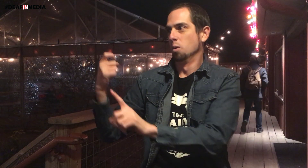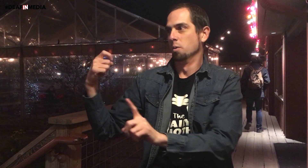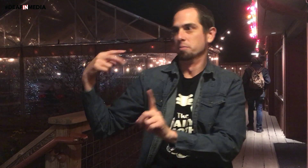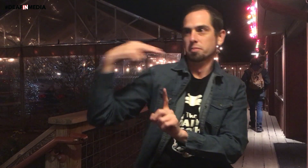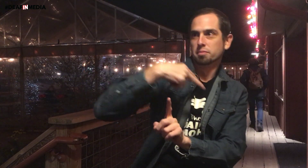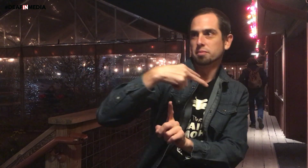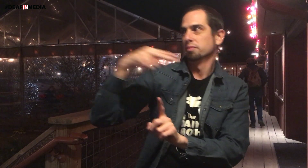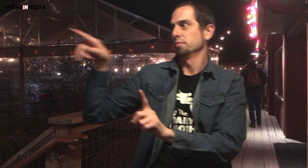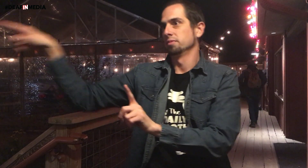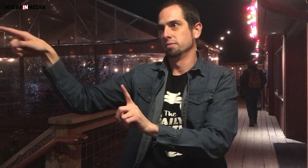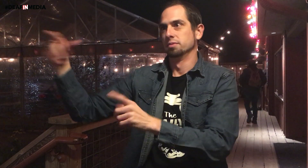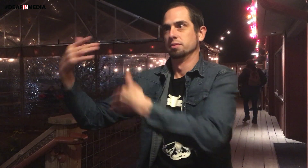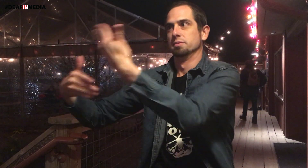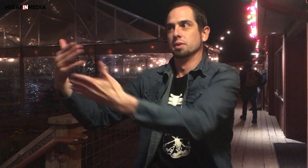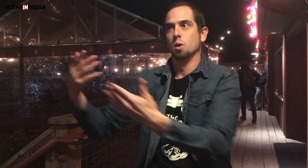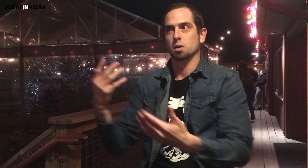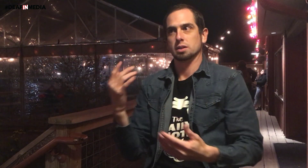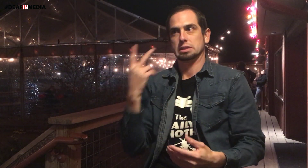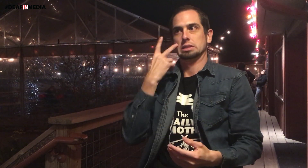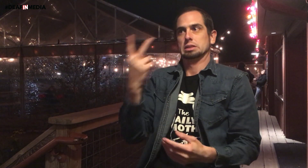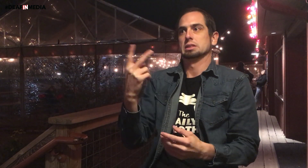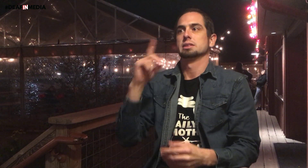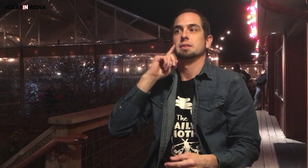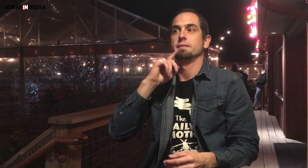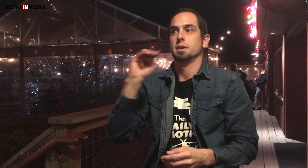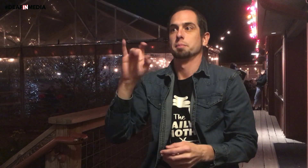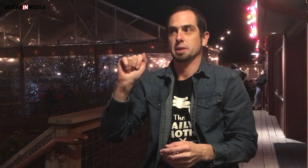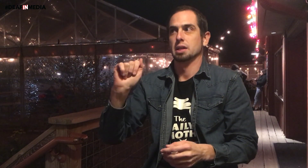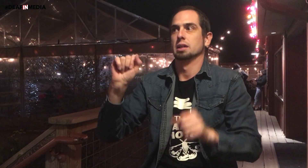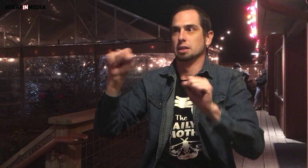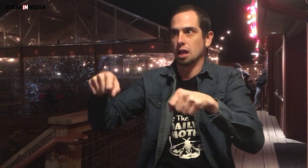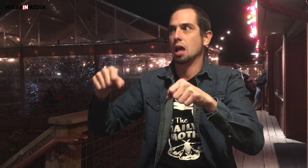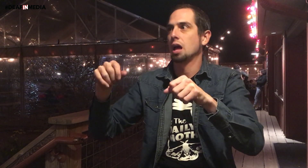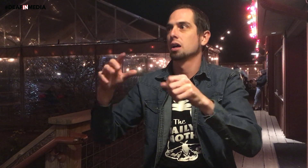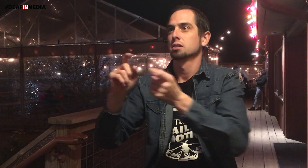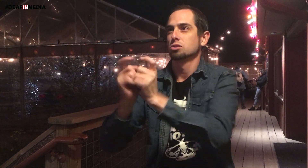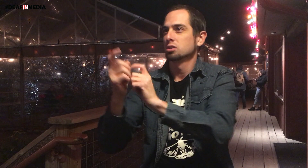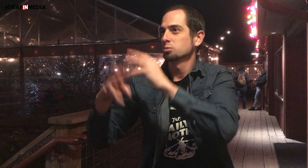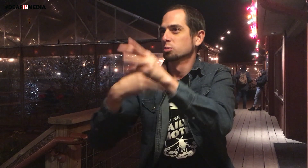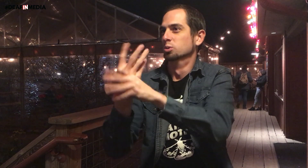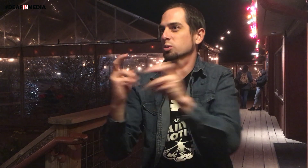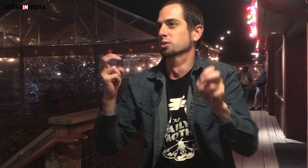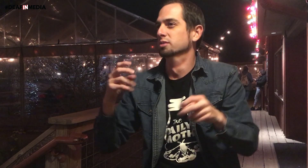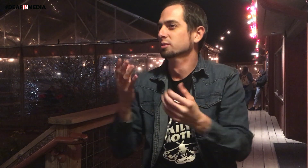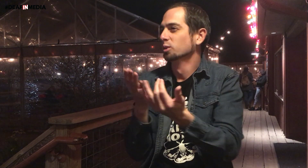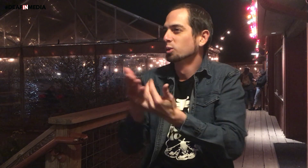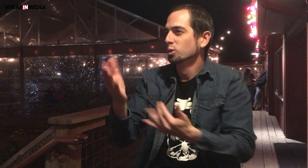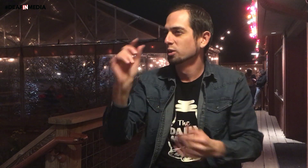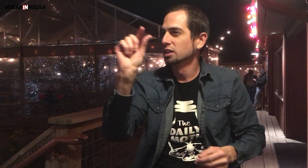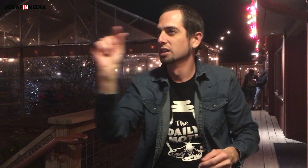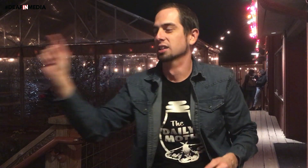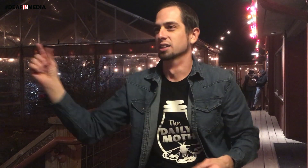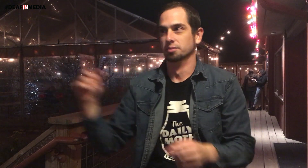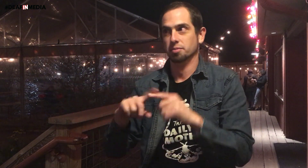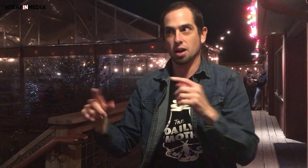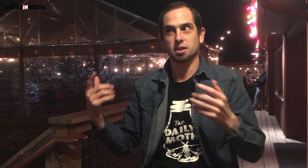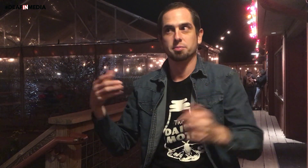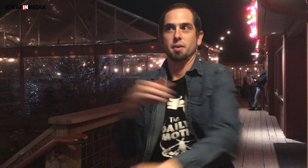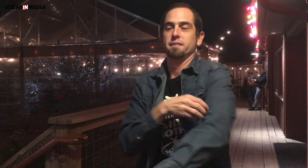So from here to there, there's active change and you can see how Deaf in media can change the world through little but powerful changes.